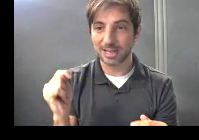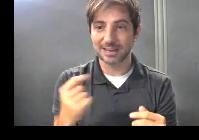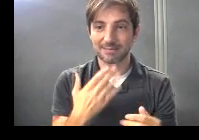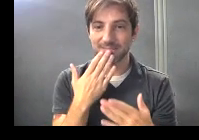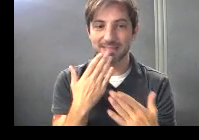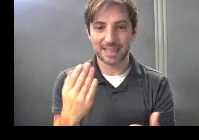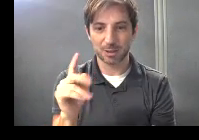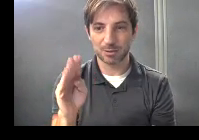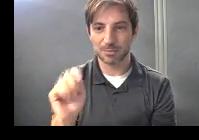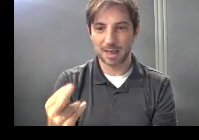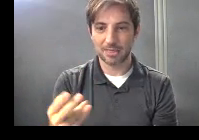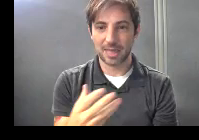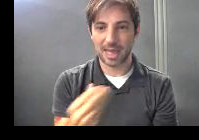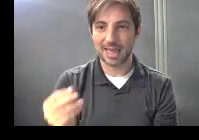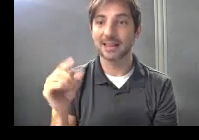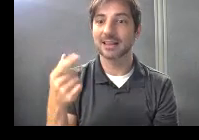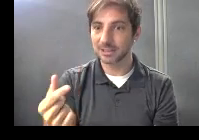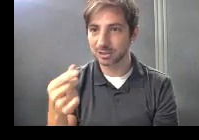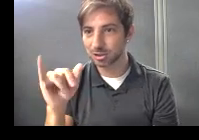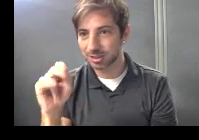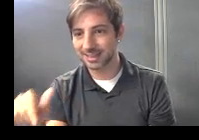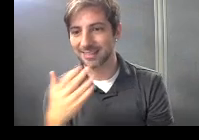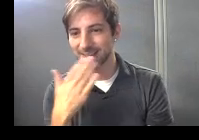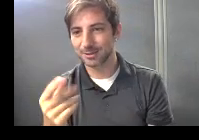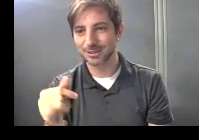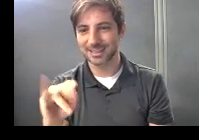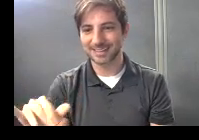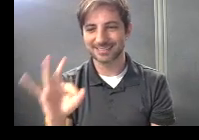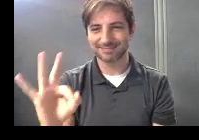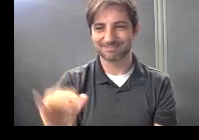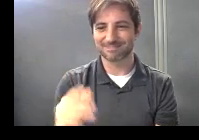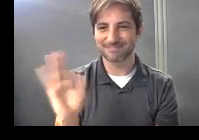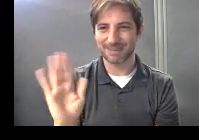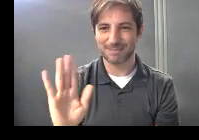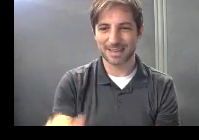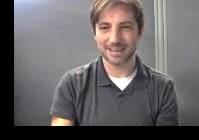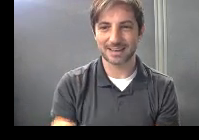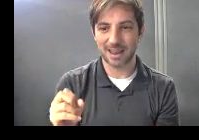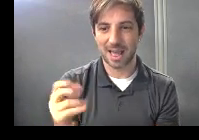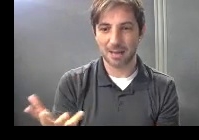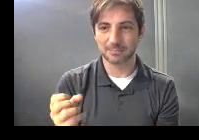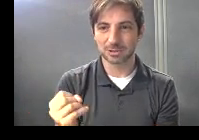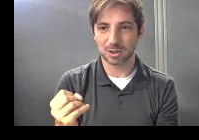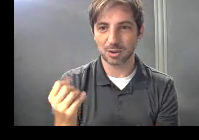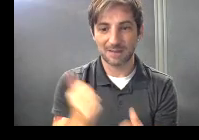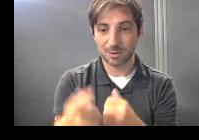THANKS TO BETH. THANKS TO GINNY. BYE, GINNY. EVERYONE HAVE A GOOD DAY.